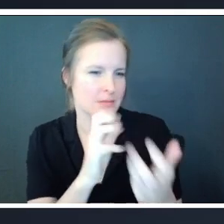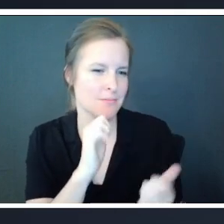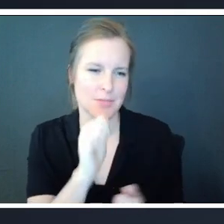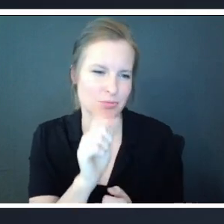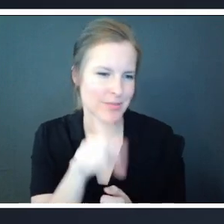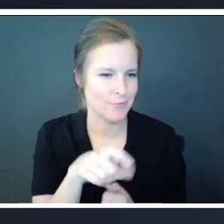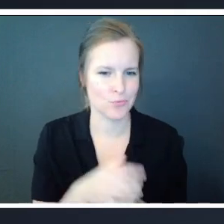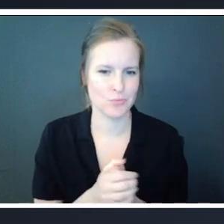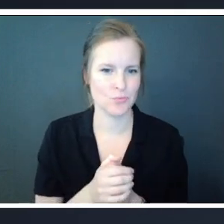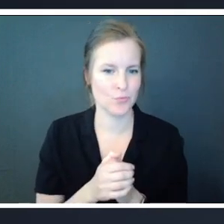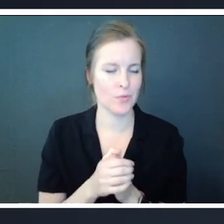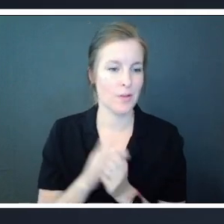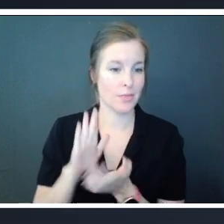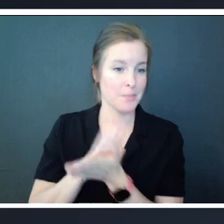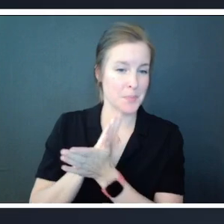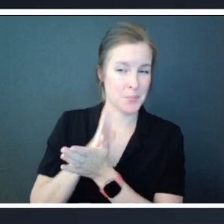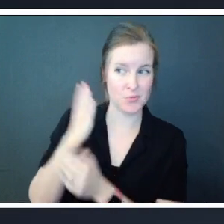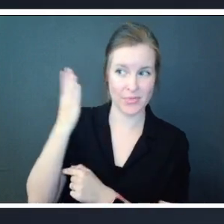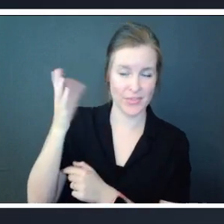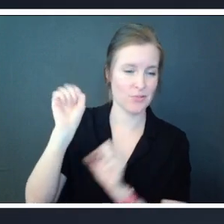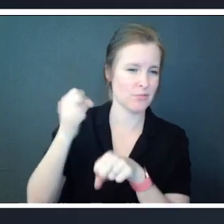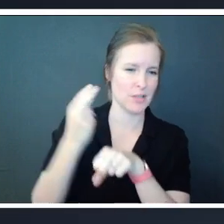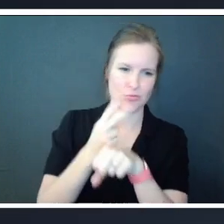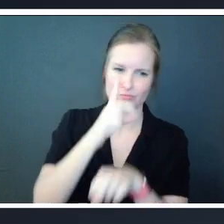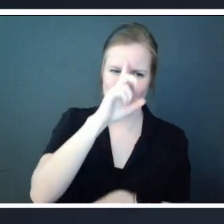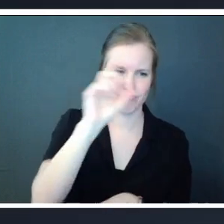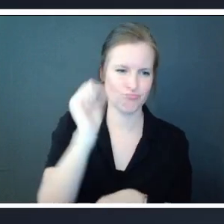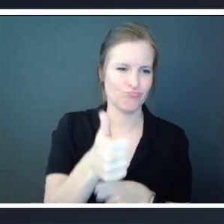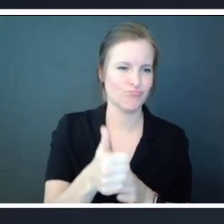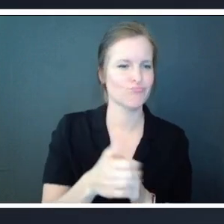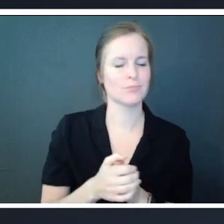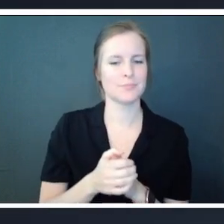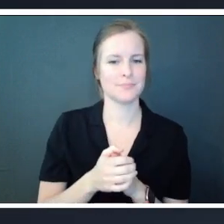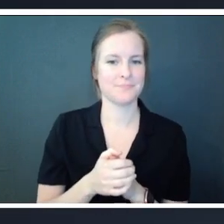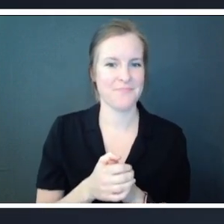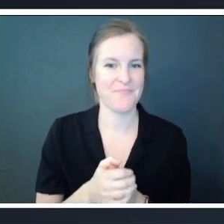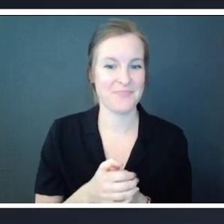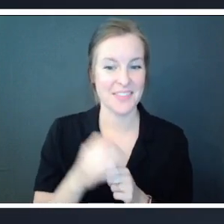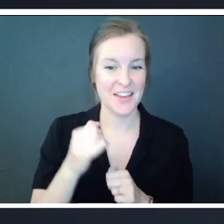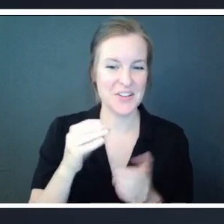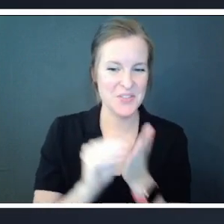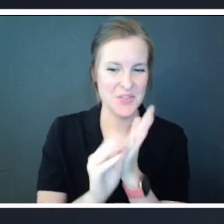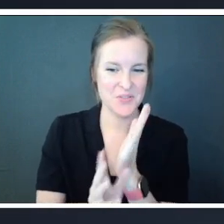And we love when our students send us back completed activity sheets. This helps us know,